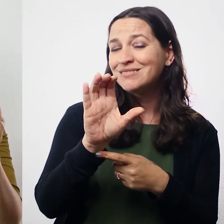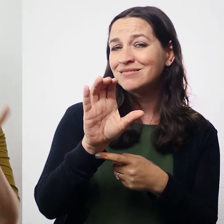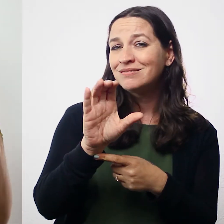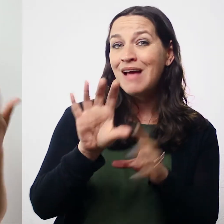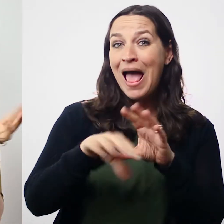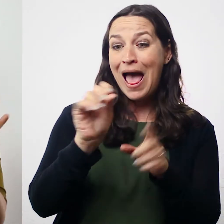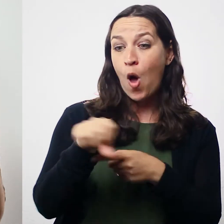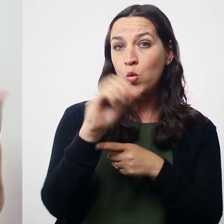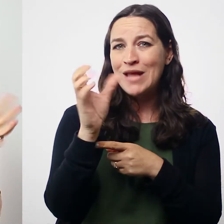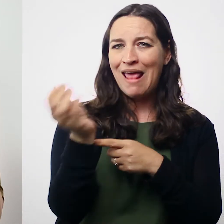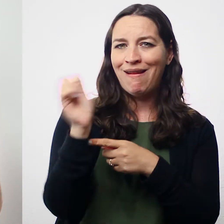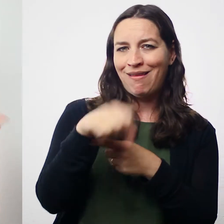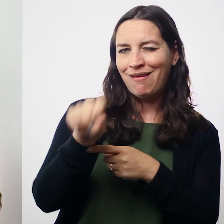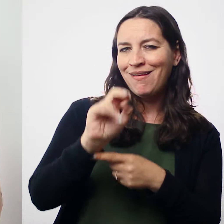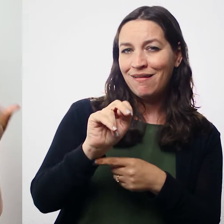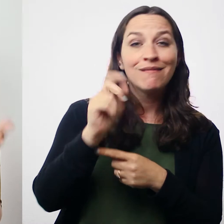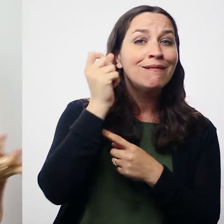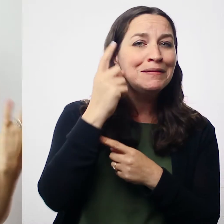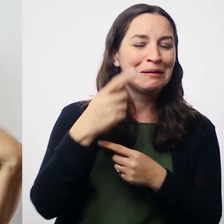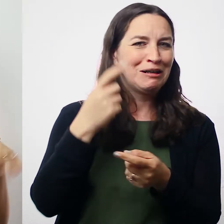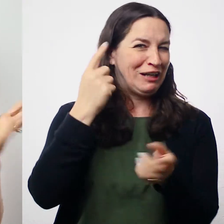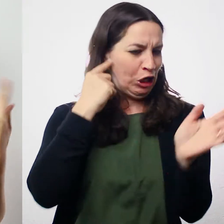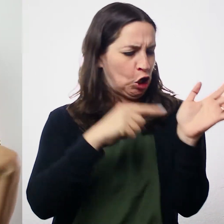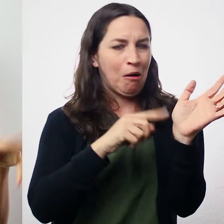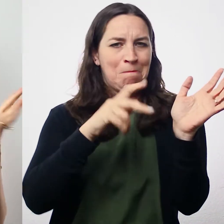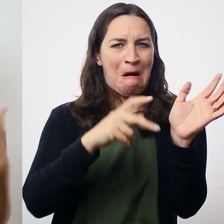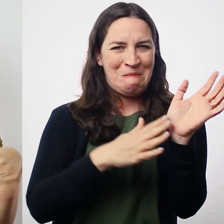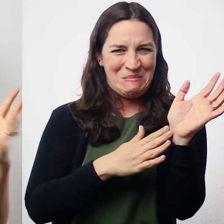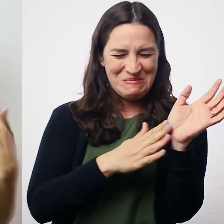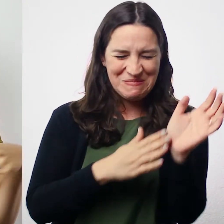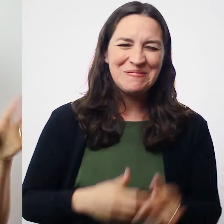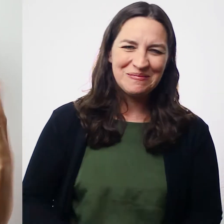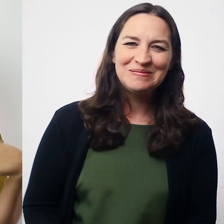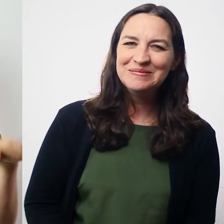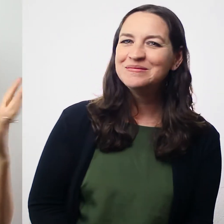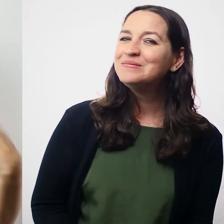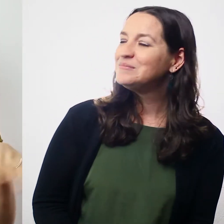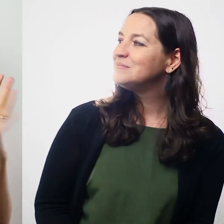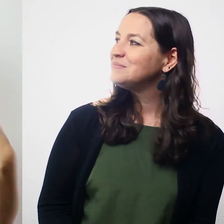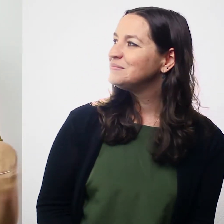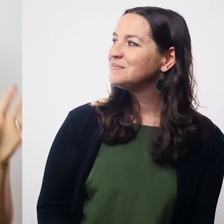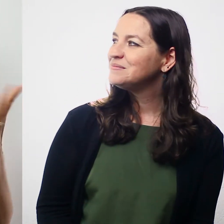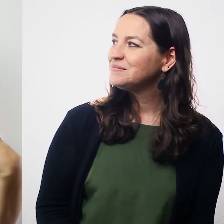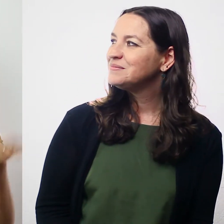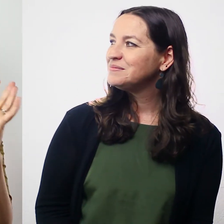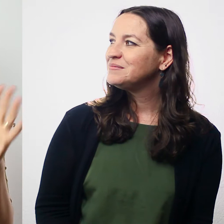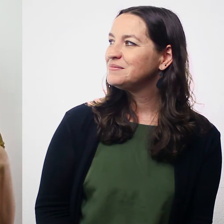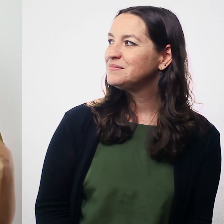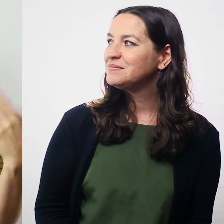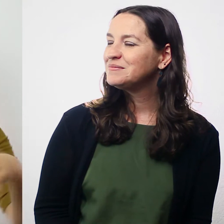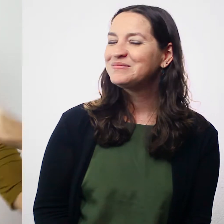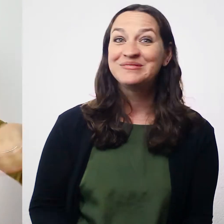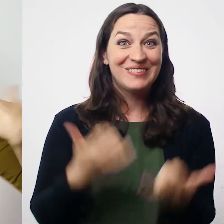wrists pop sometimes. And then roll them back in thirty seconds. And then I like to shake 'em out.